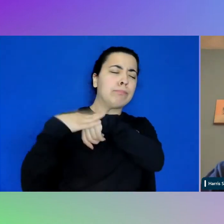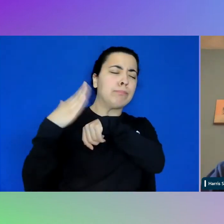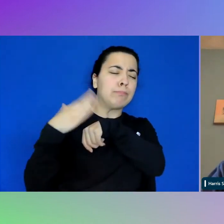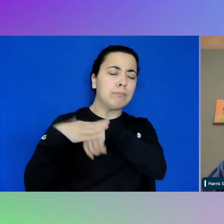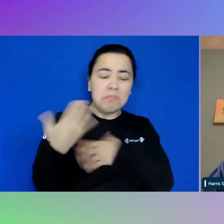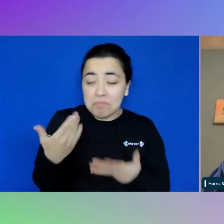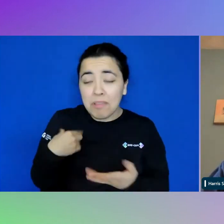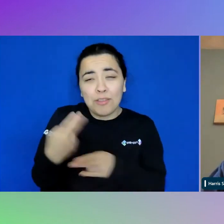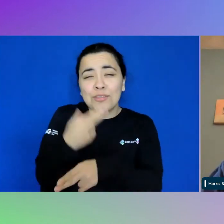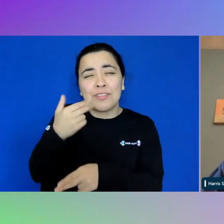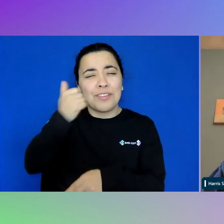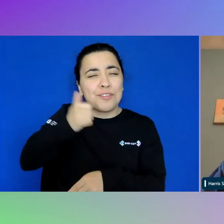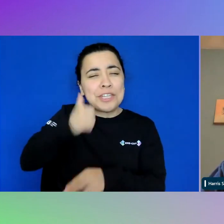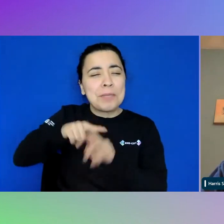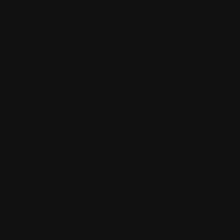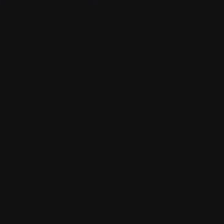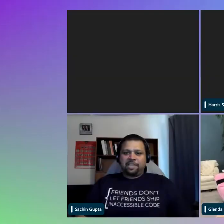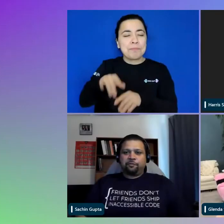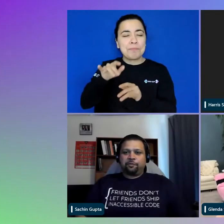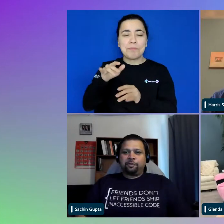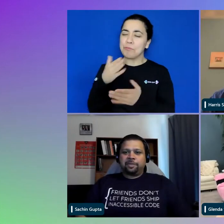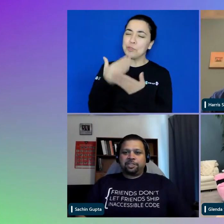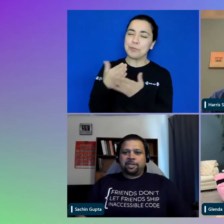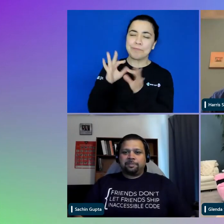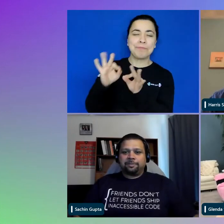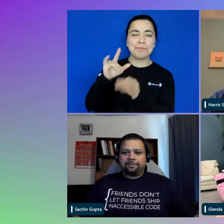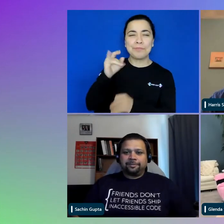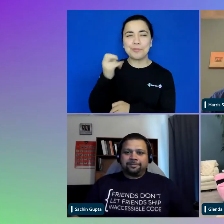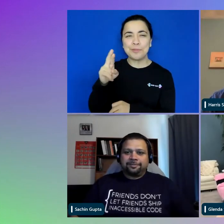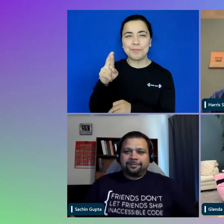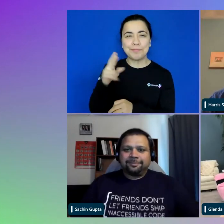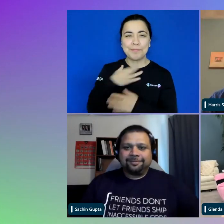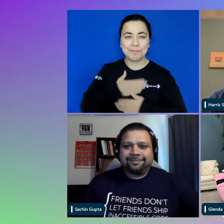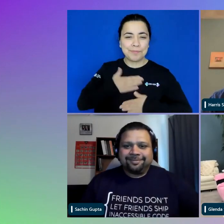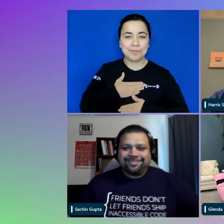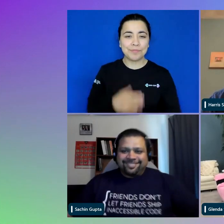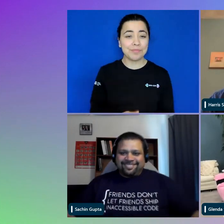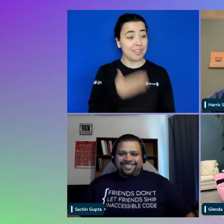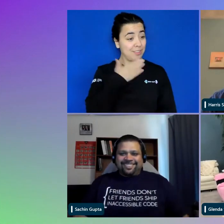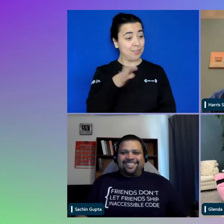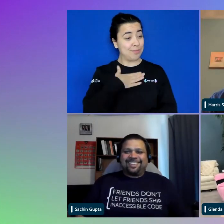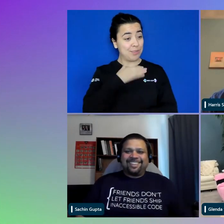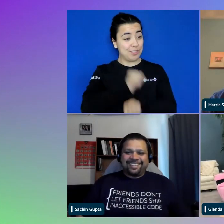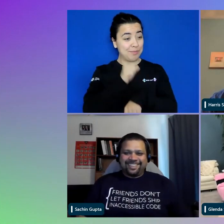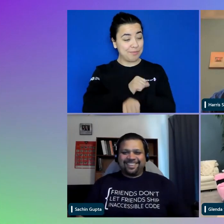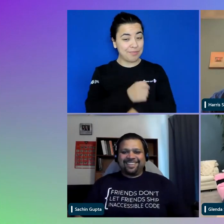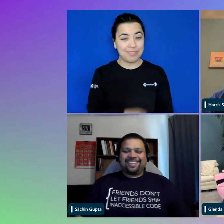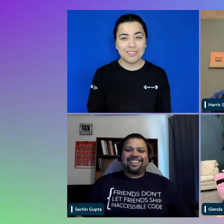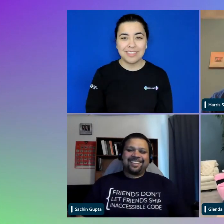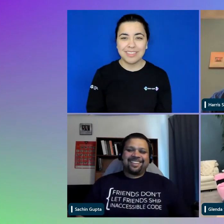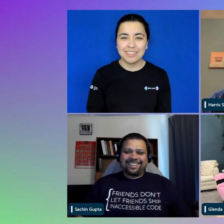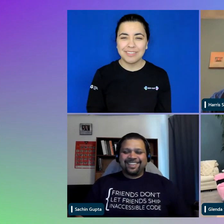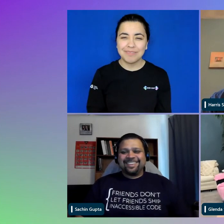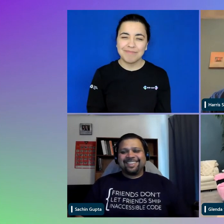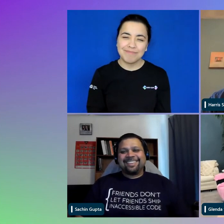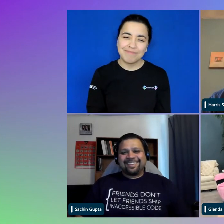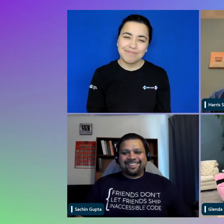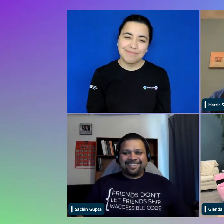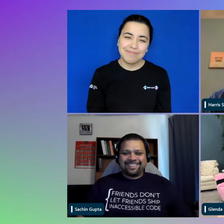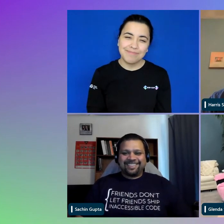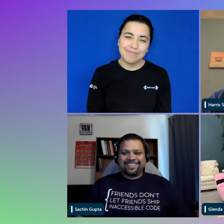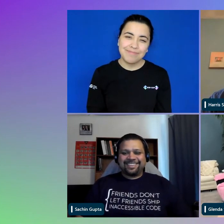Love the tool. Thank you for doing my job. And I'll give you